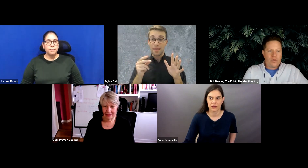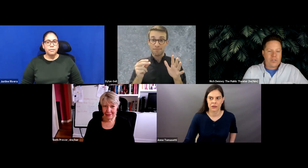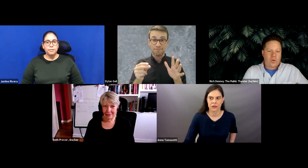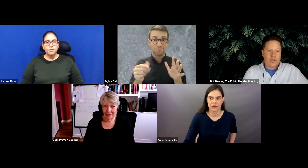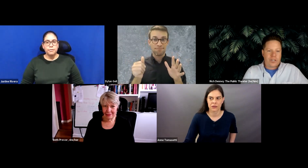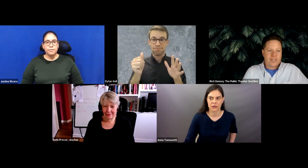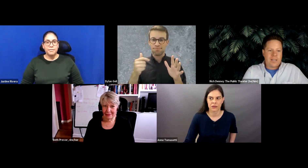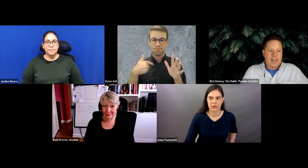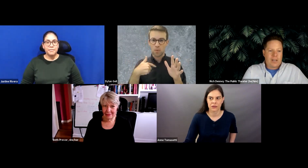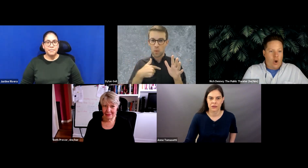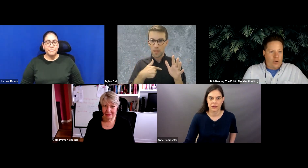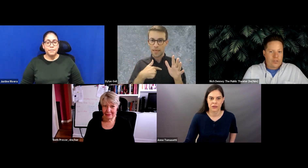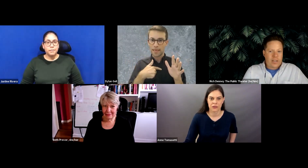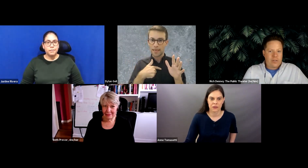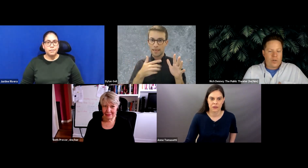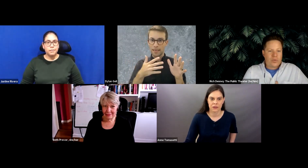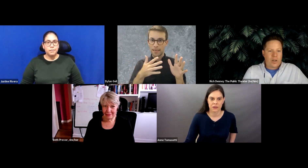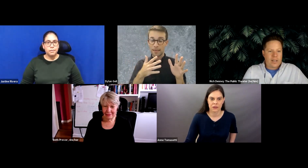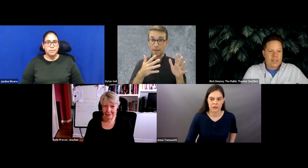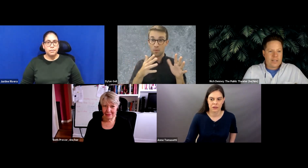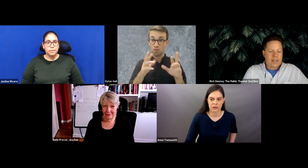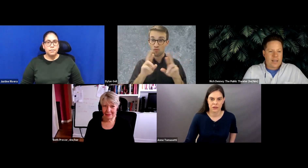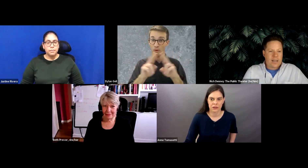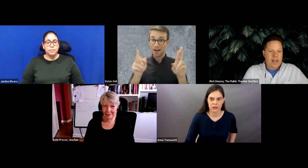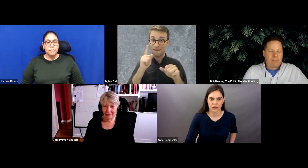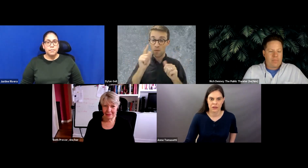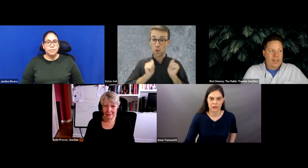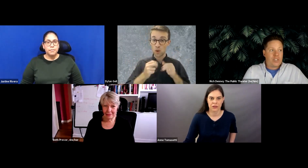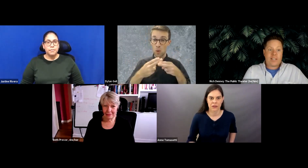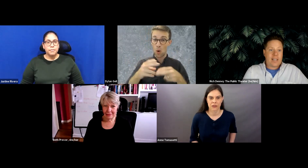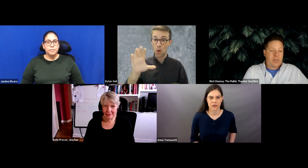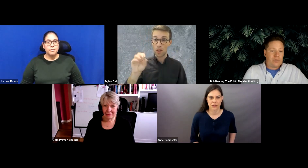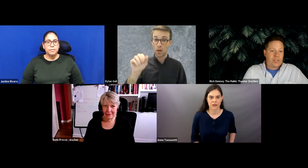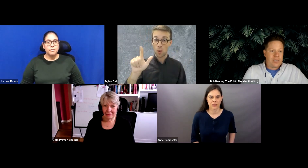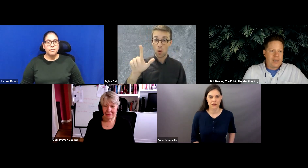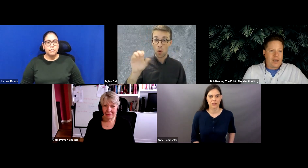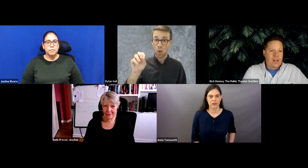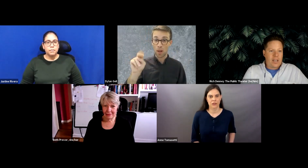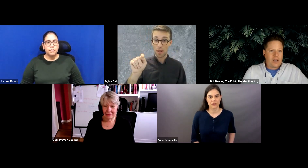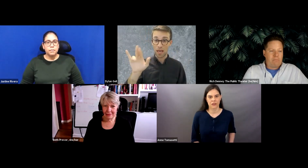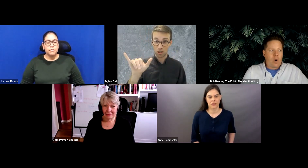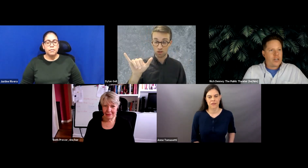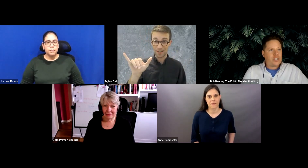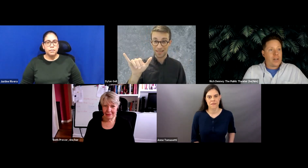moving towards Coal Country, which had just debuted on March